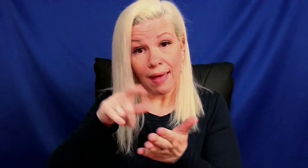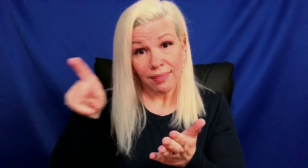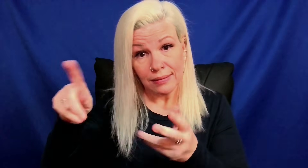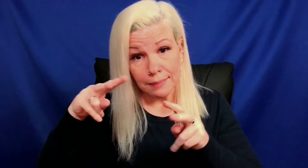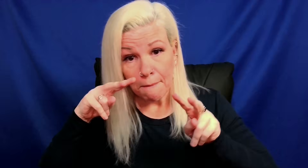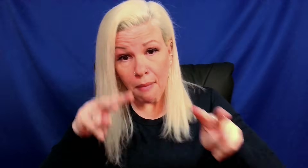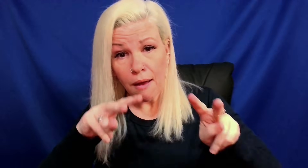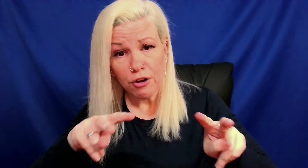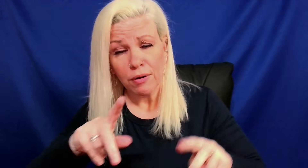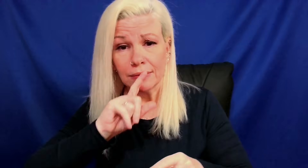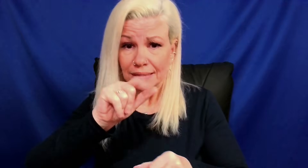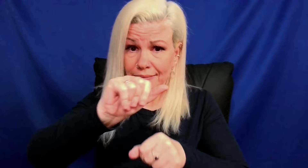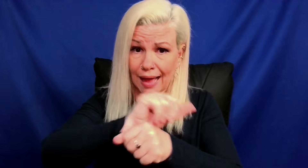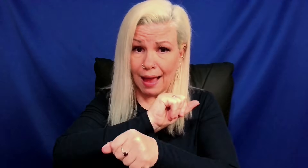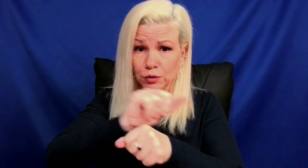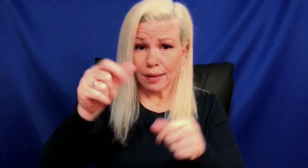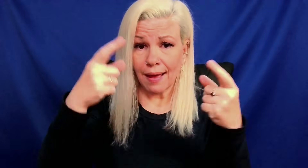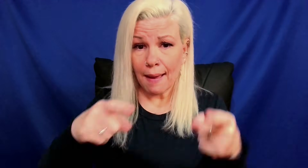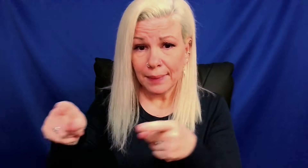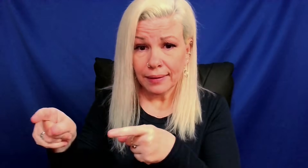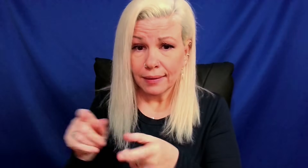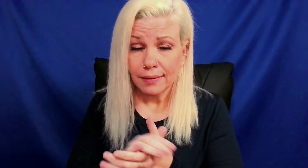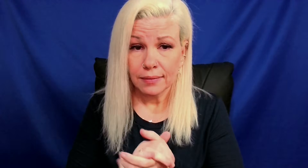is actually happening.